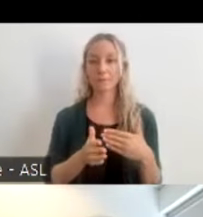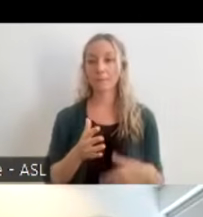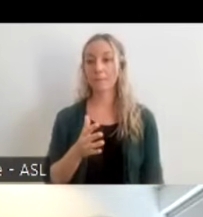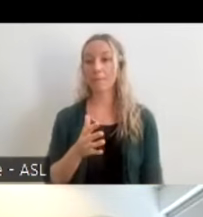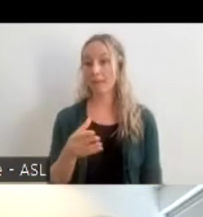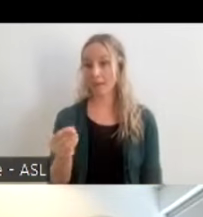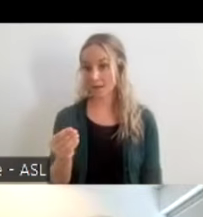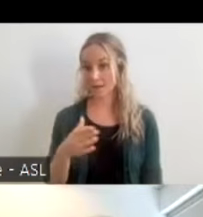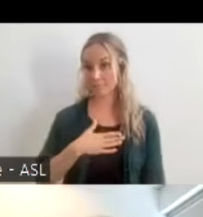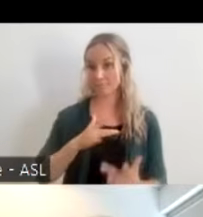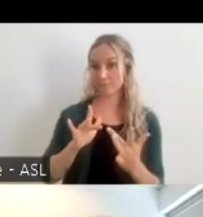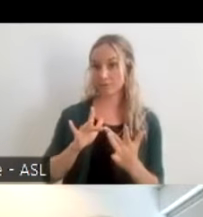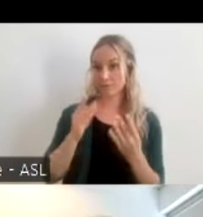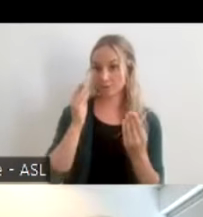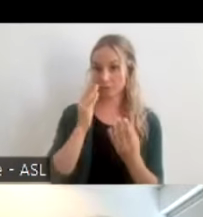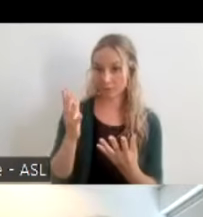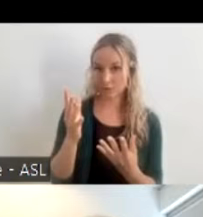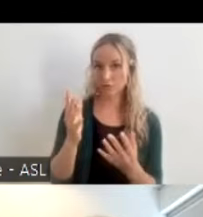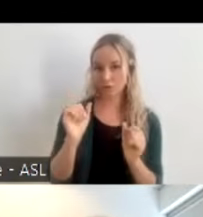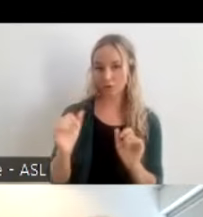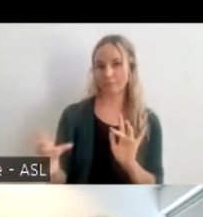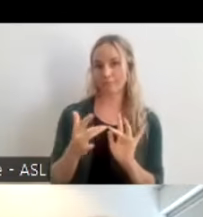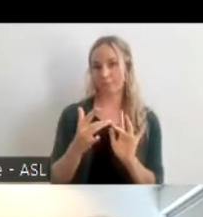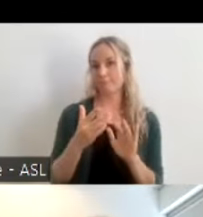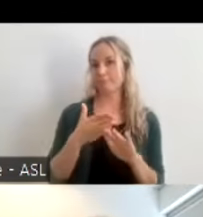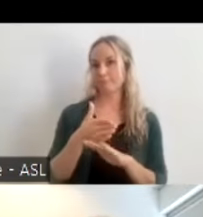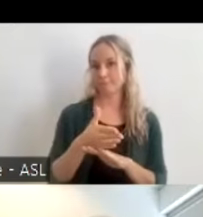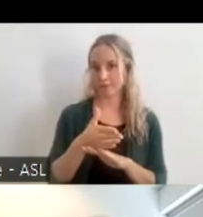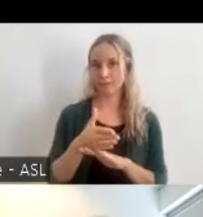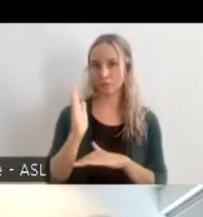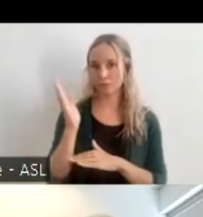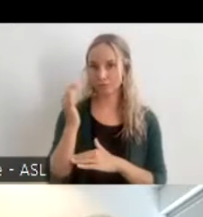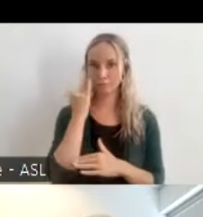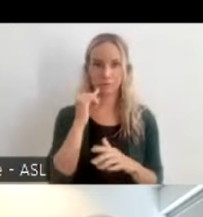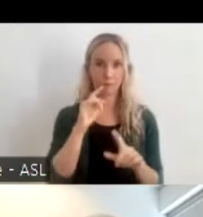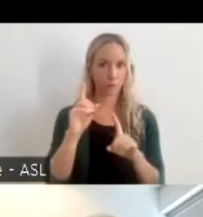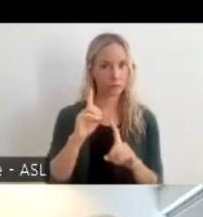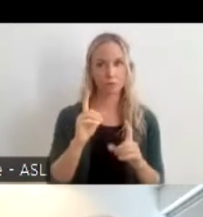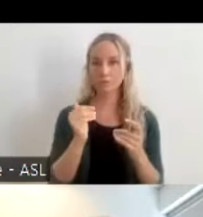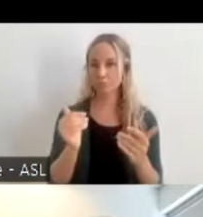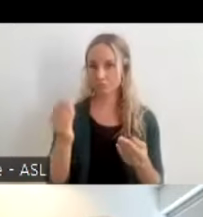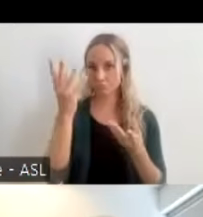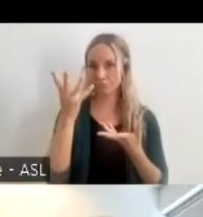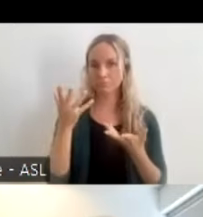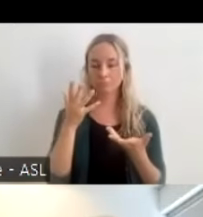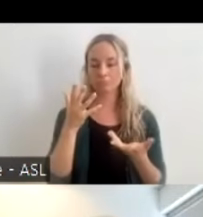all, So we'll start here with a definition of disability, So